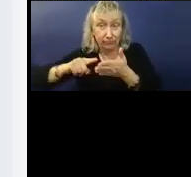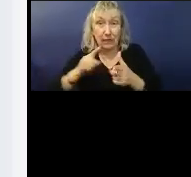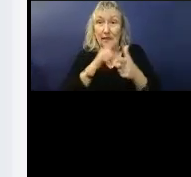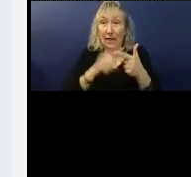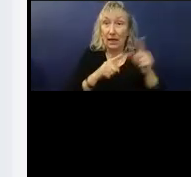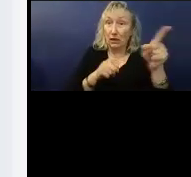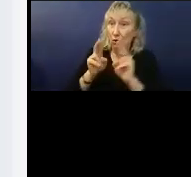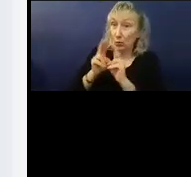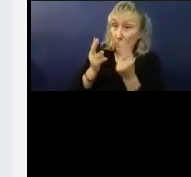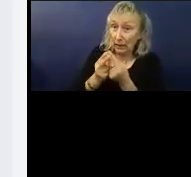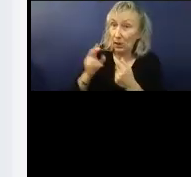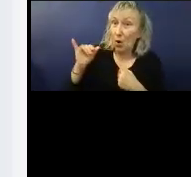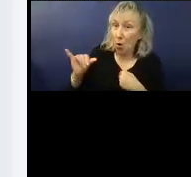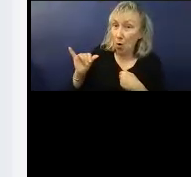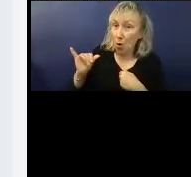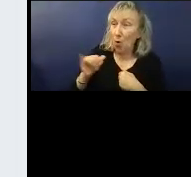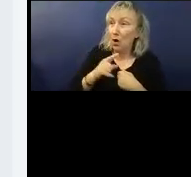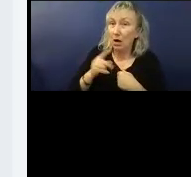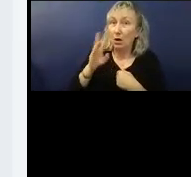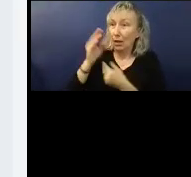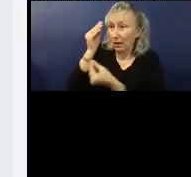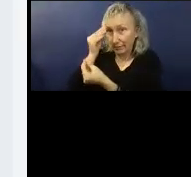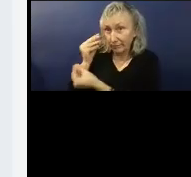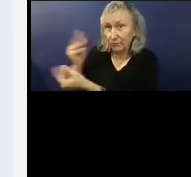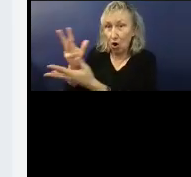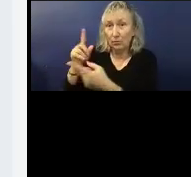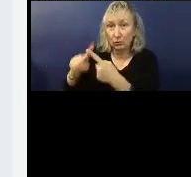the providers that, yes, you can cooperate with APS,